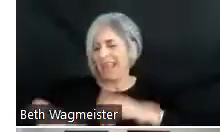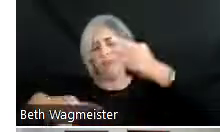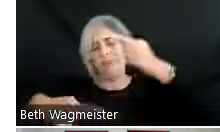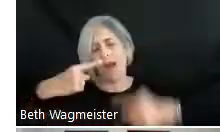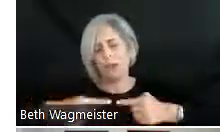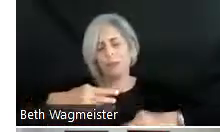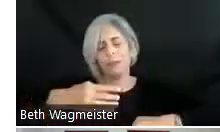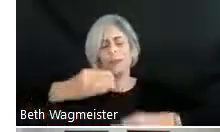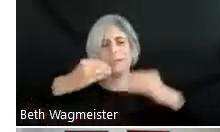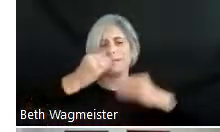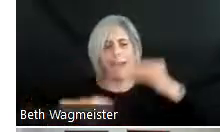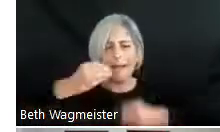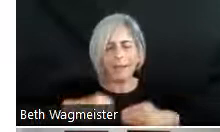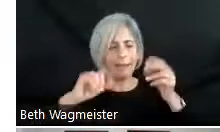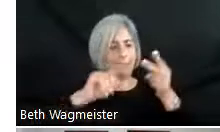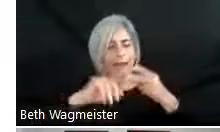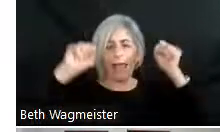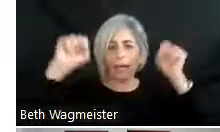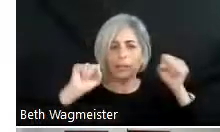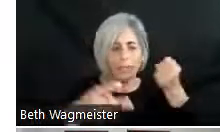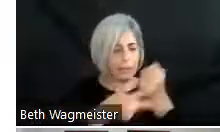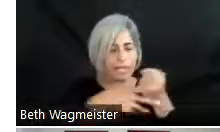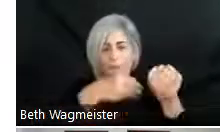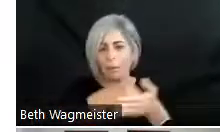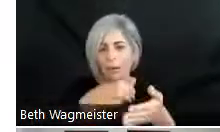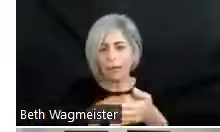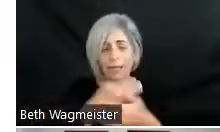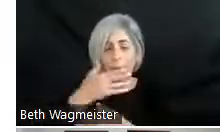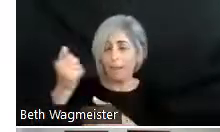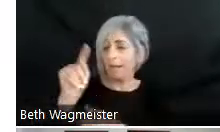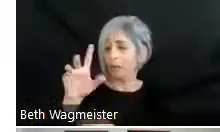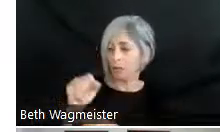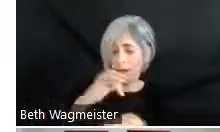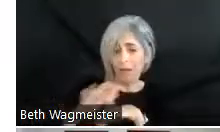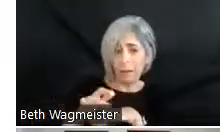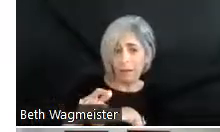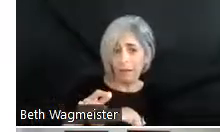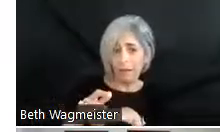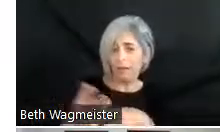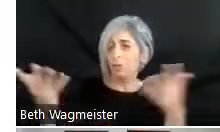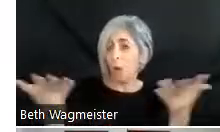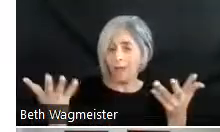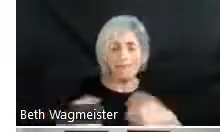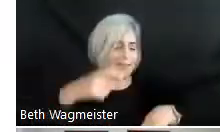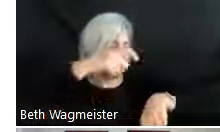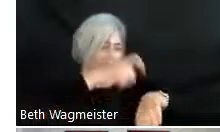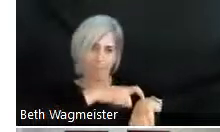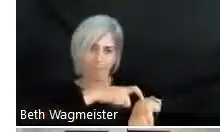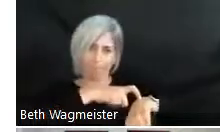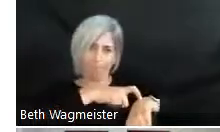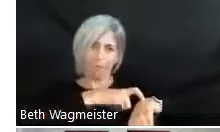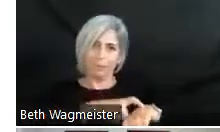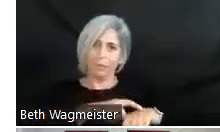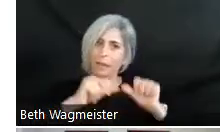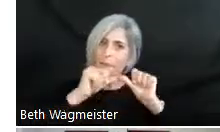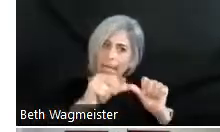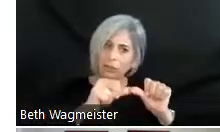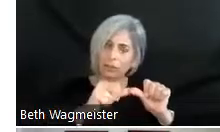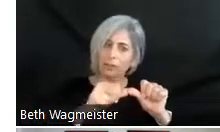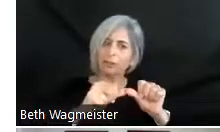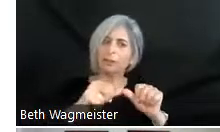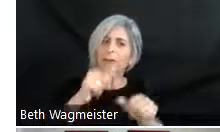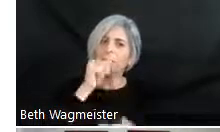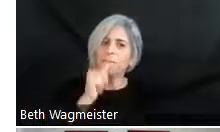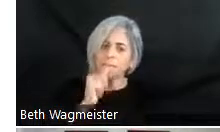or exercise or saving money, our best tool available to us is time. I got a quote here,